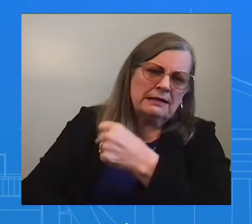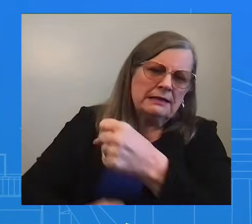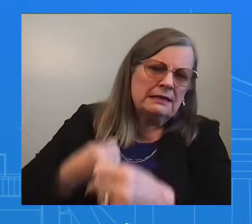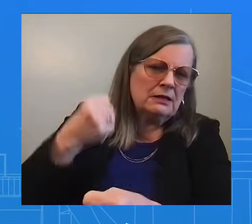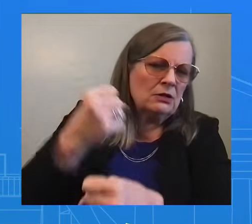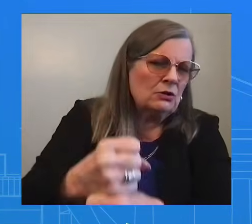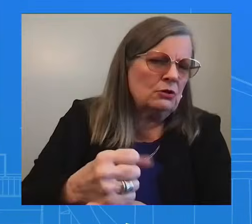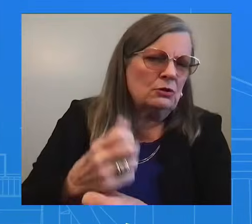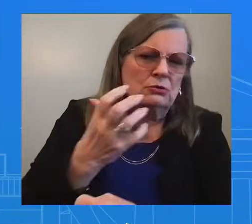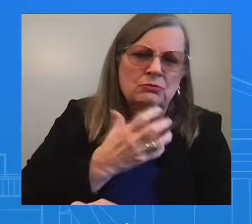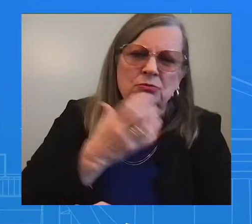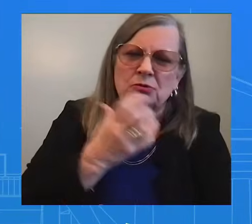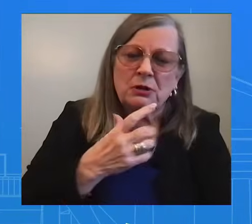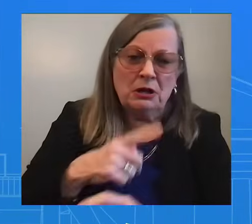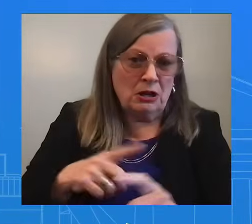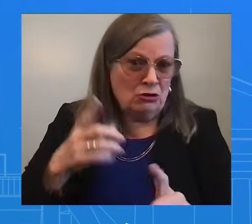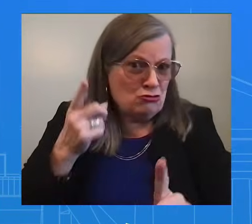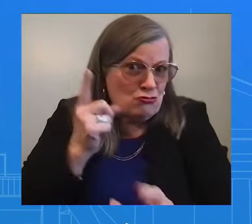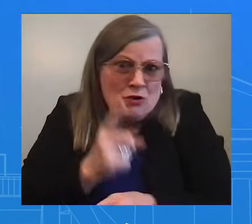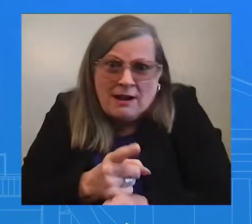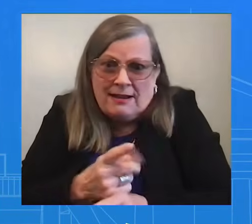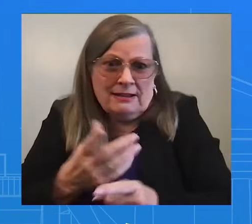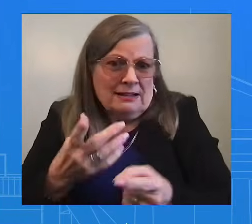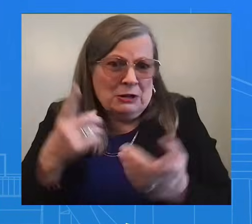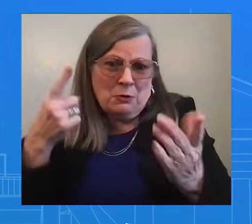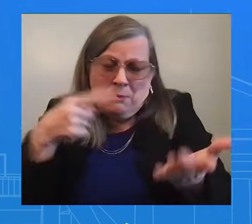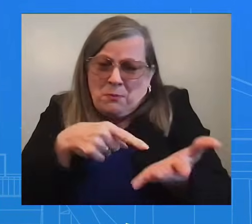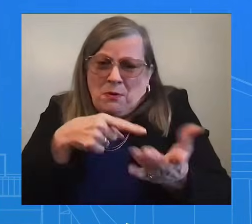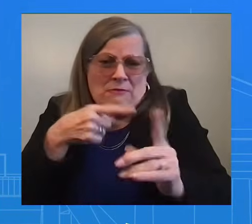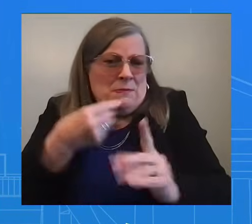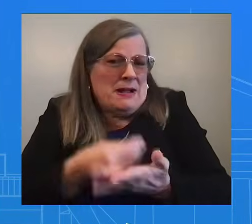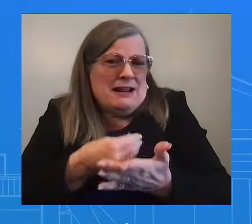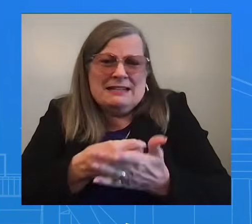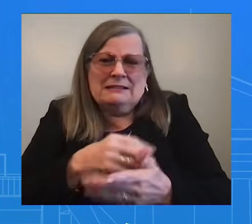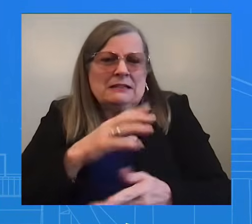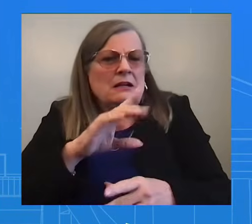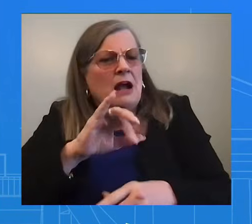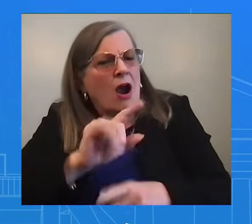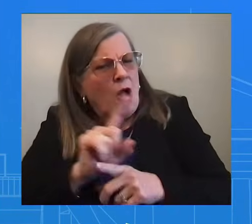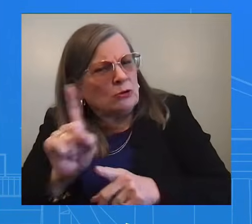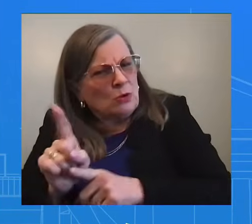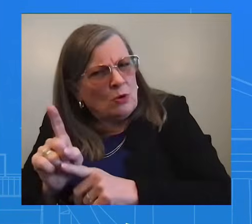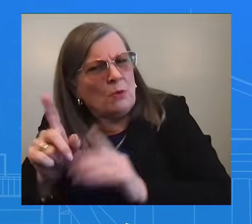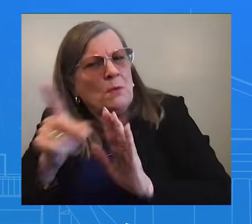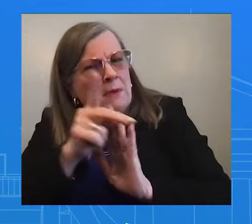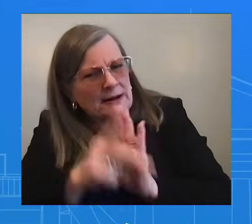It's also about policy discussions that they're having. And so, don't want to get ahead of it. And let's not forget, this is a President